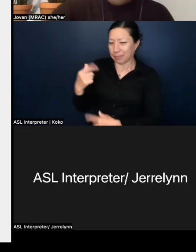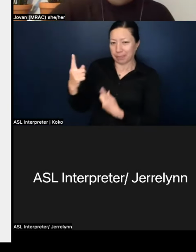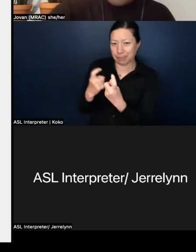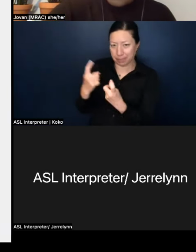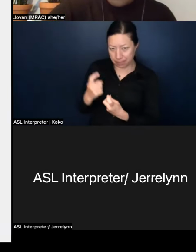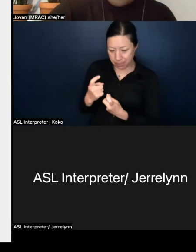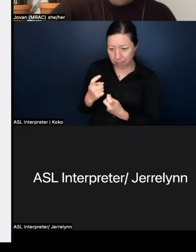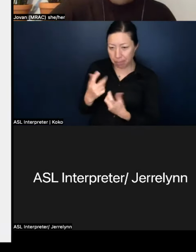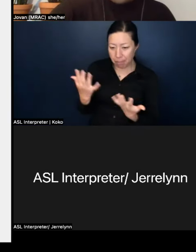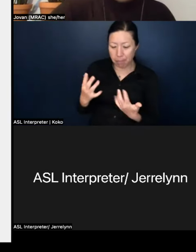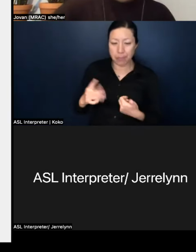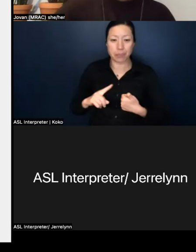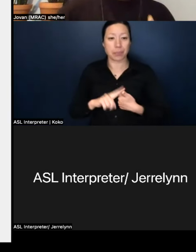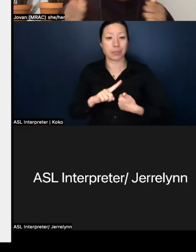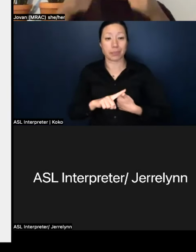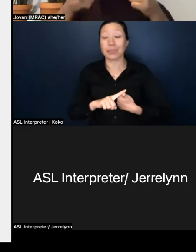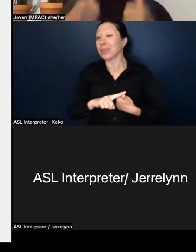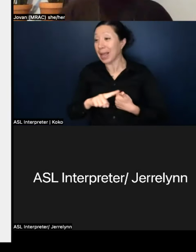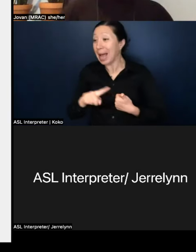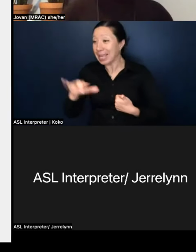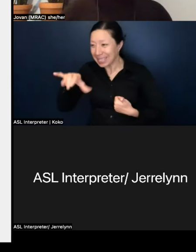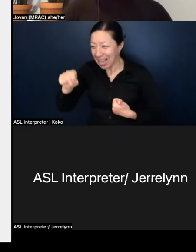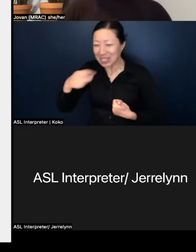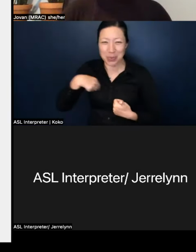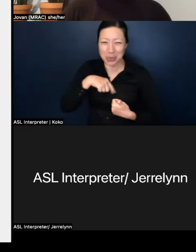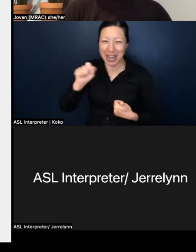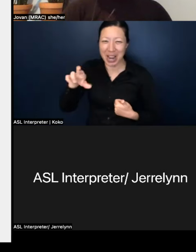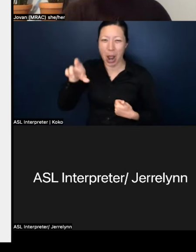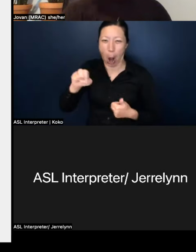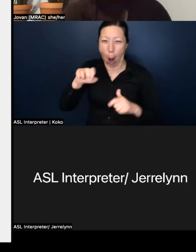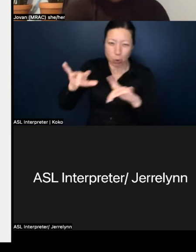Yes, this is being recorded. And then, oh, sorry, three questions. The second one is,